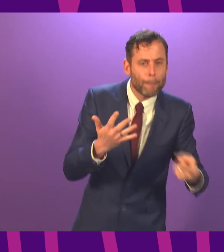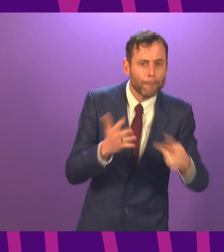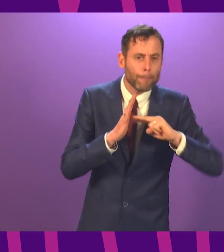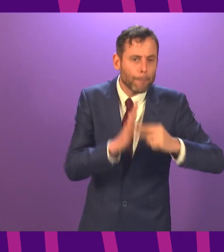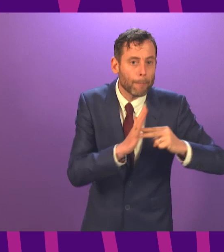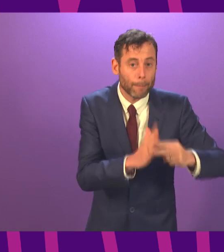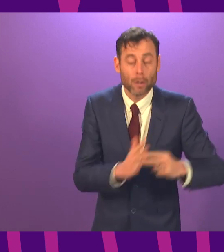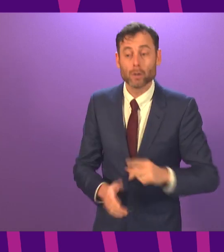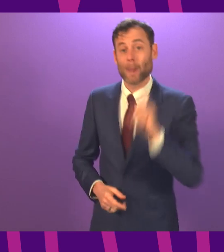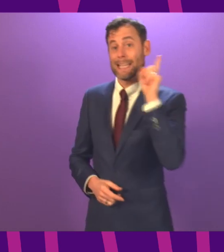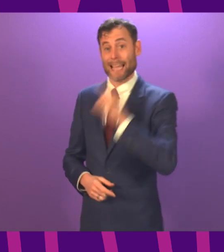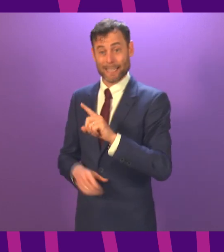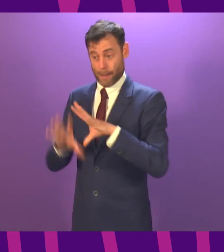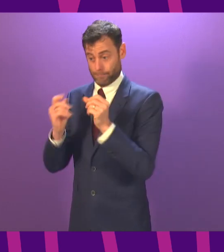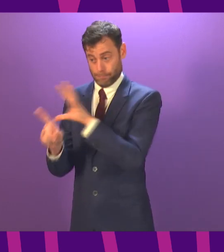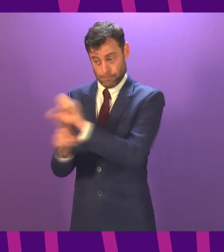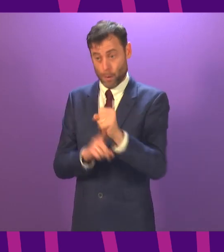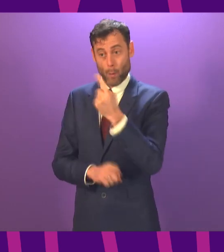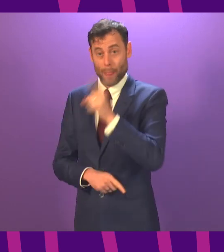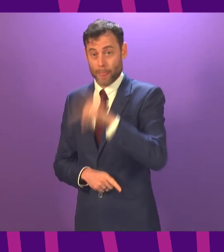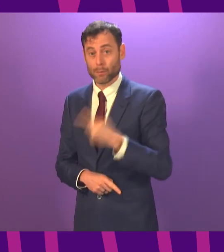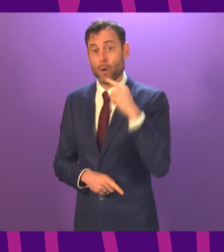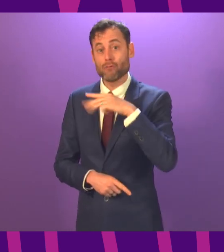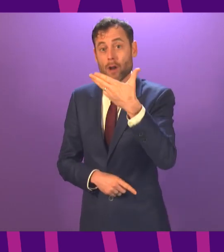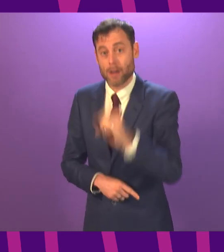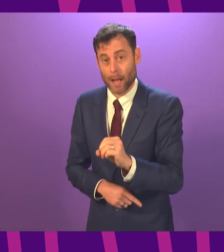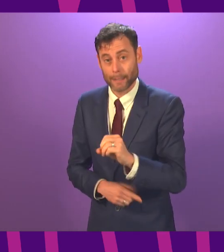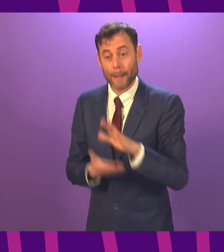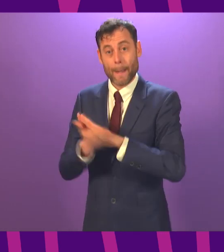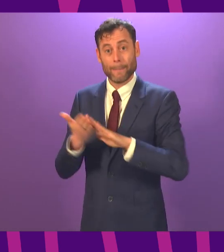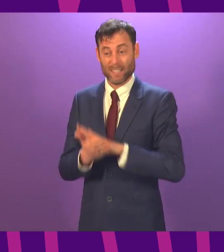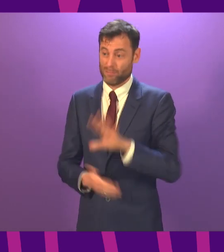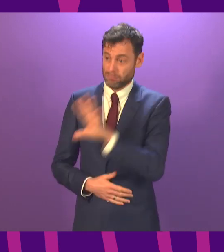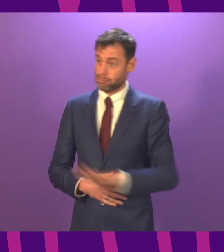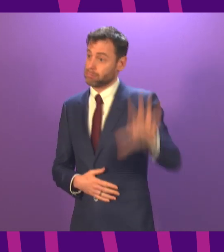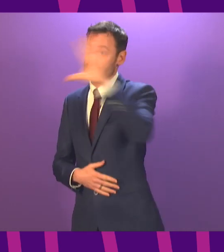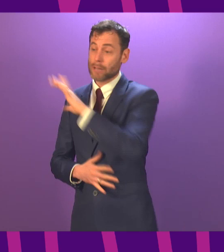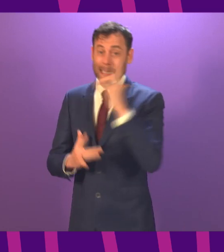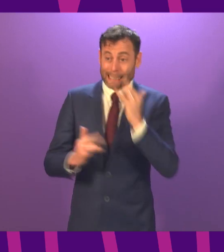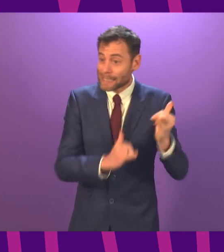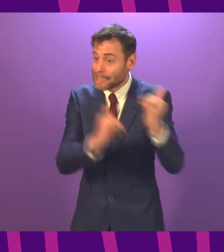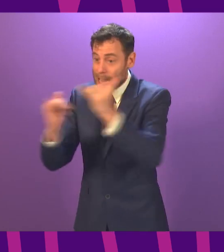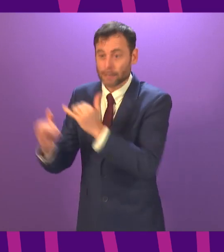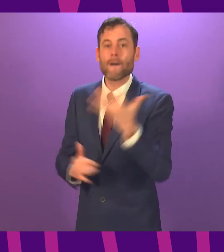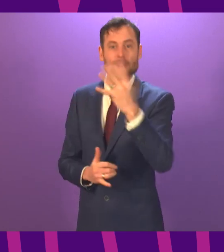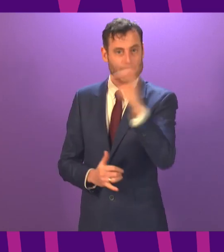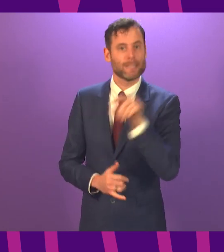The number of cases reported yesterday was 1,190—five per cent of all tests reported—and